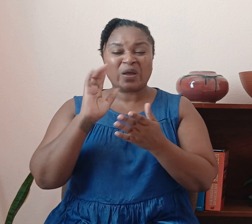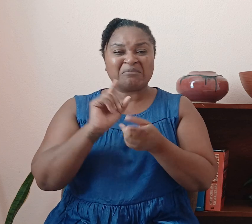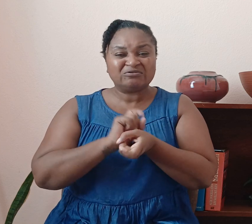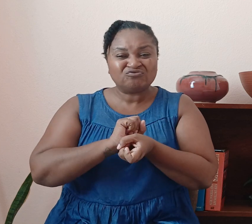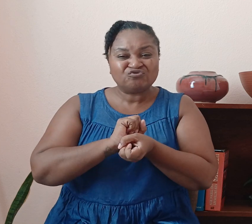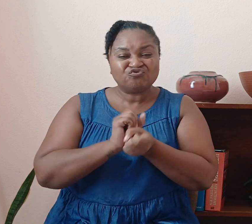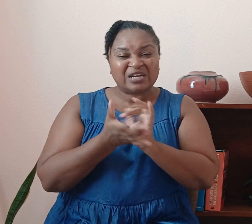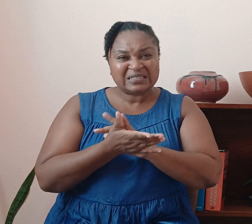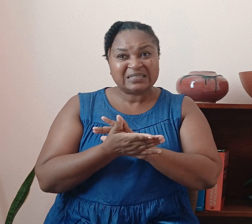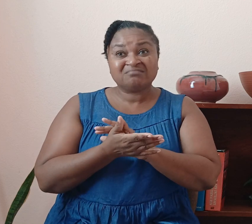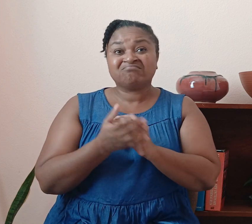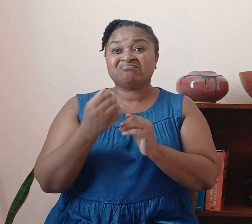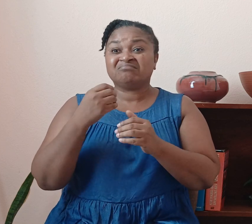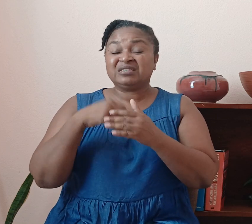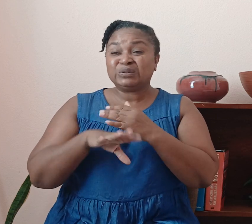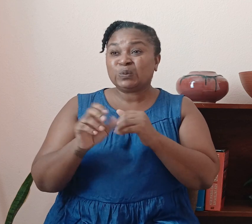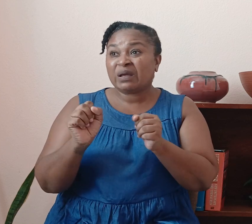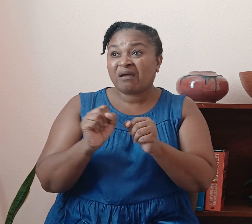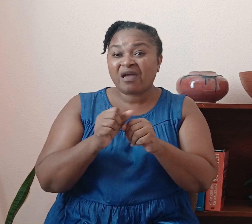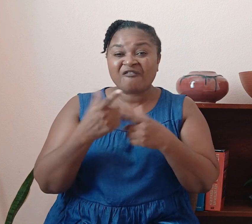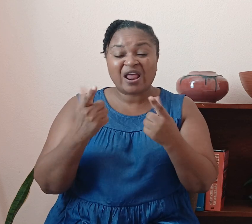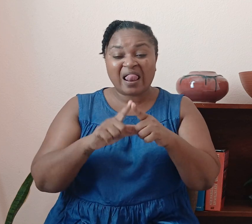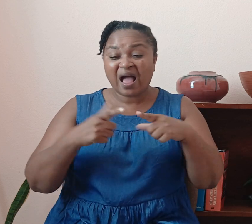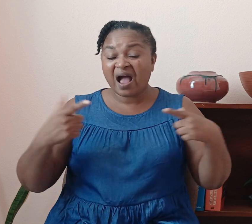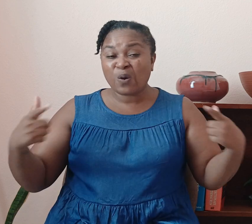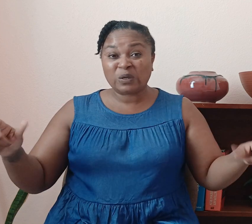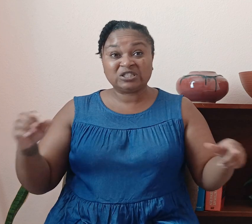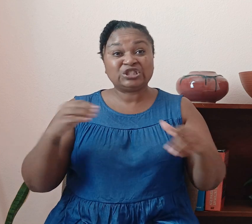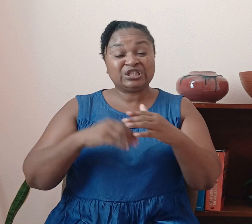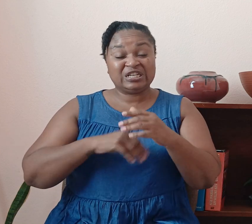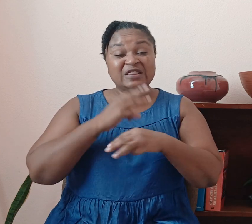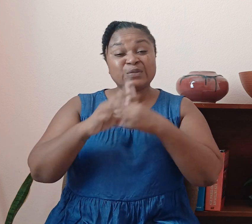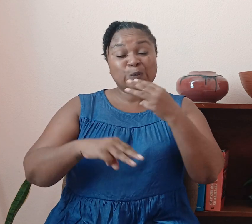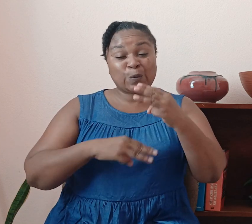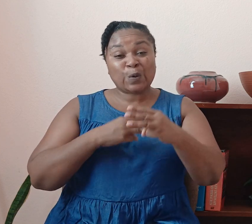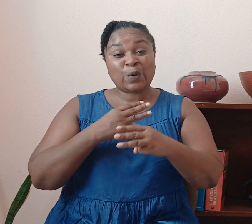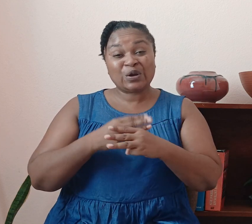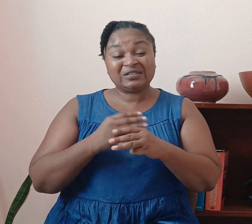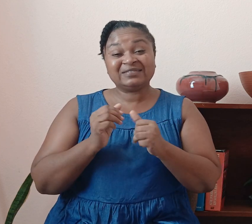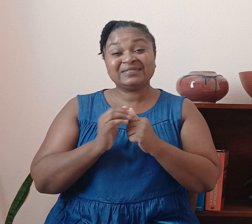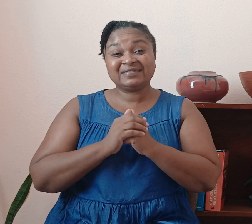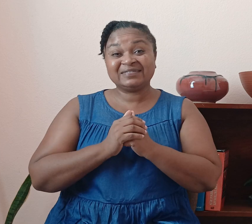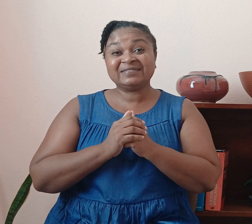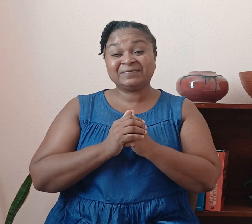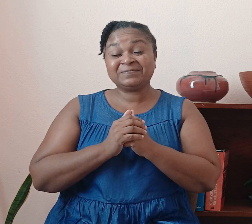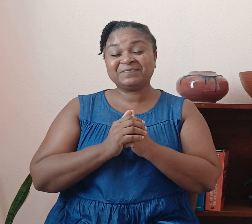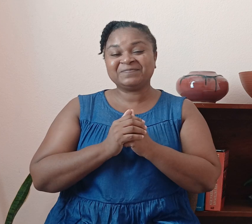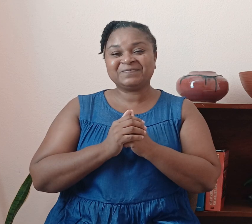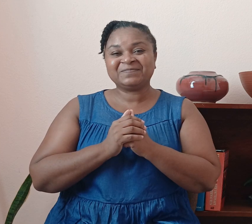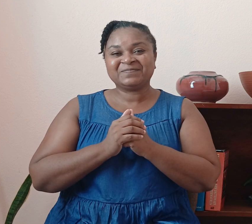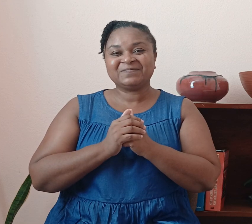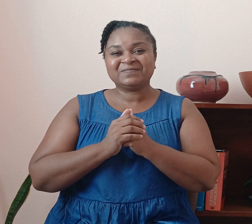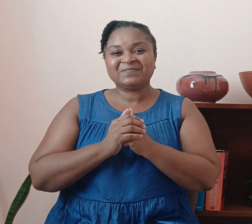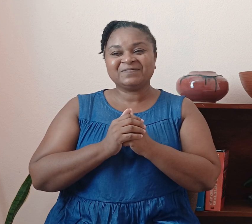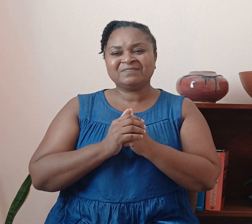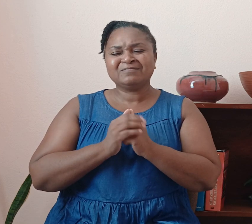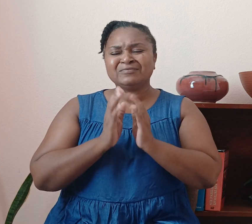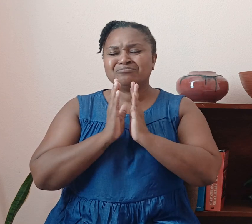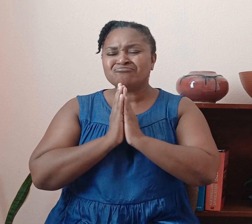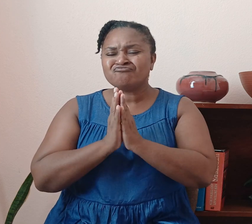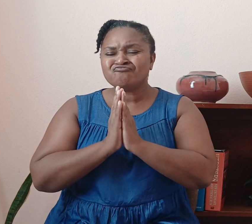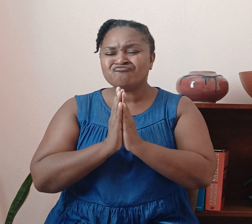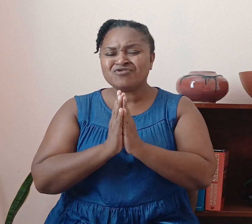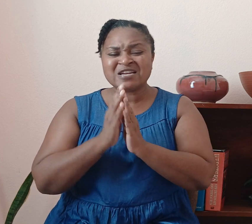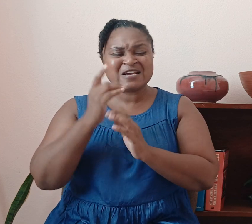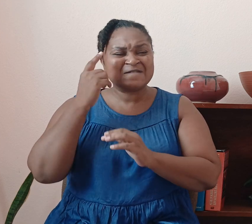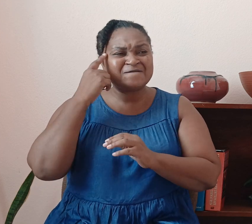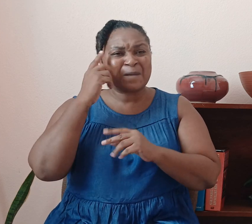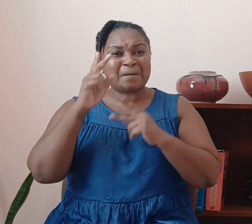into every language in the world. o Pray that the people for whom